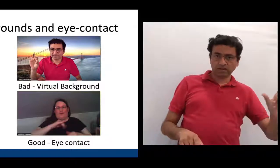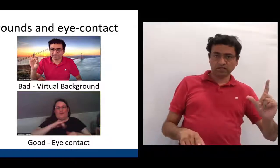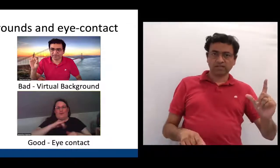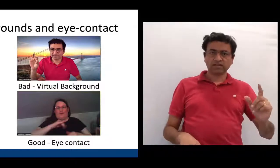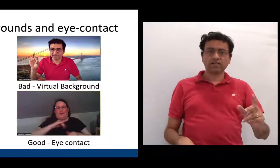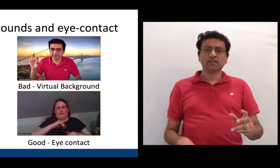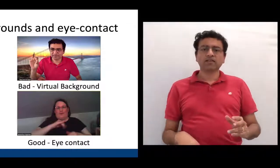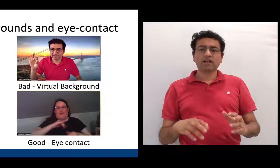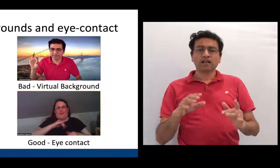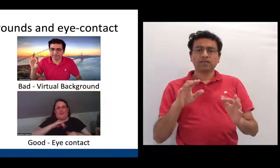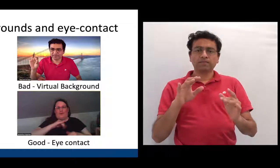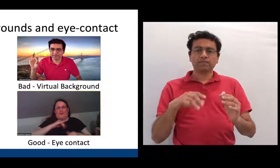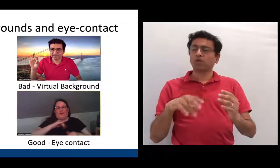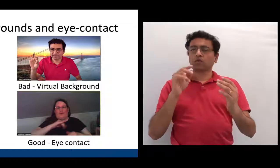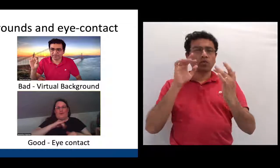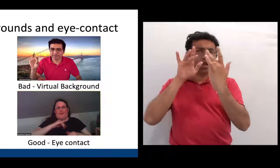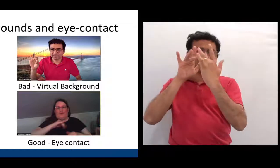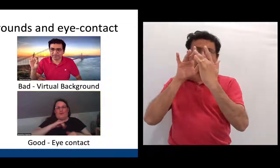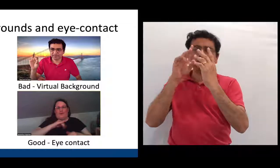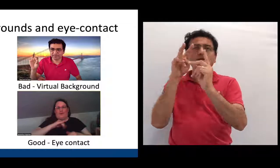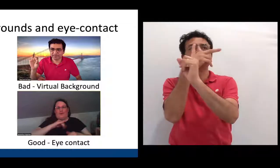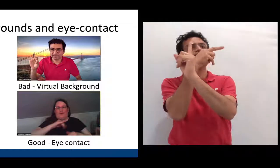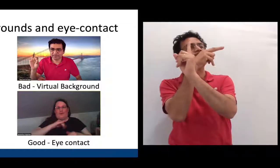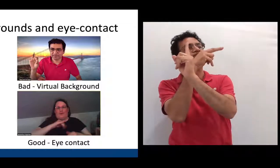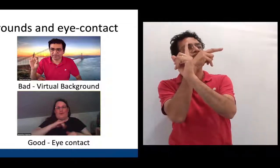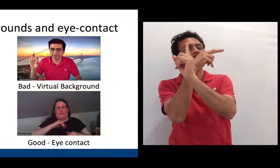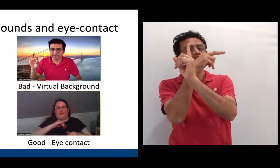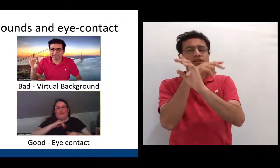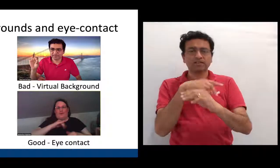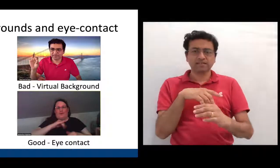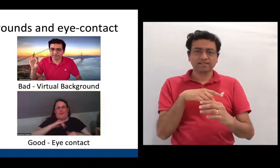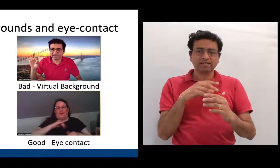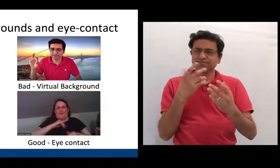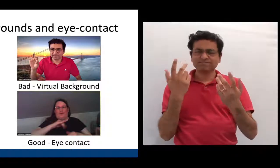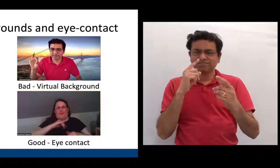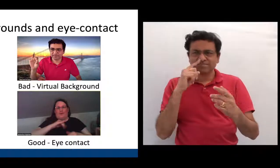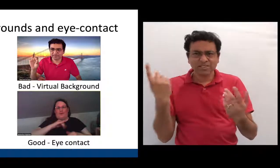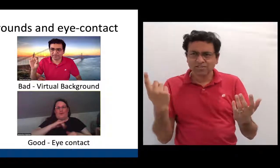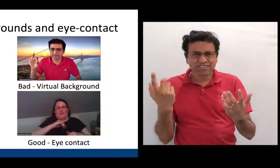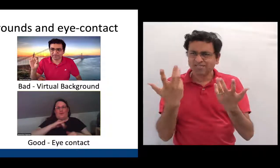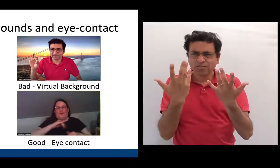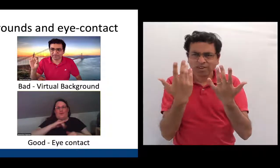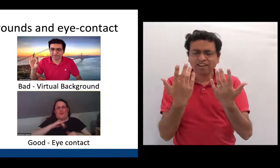In the bottom left there is no apparent eye contact. You will lose engagement.